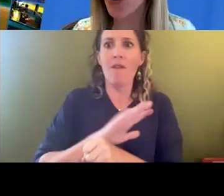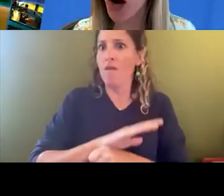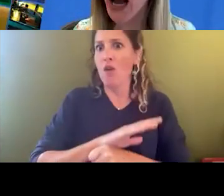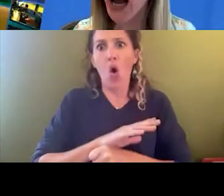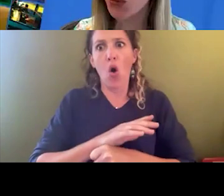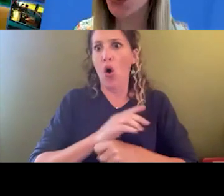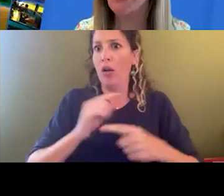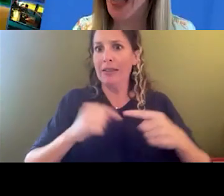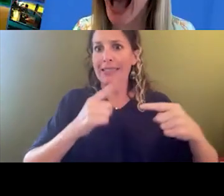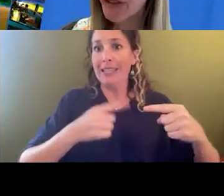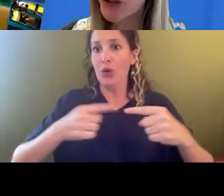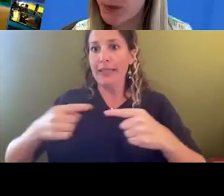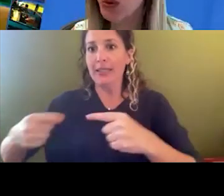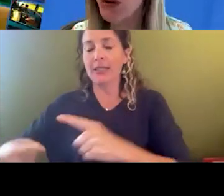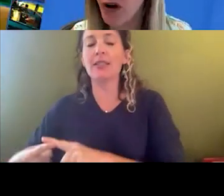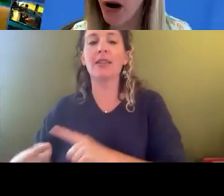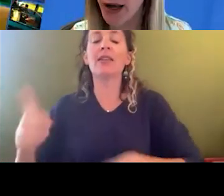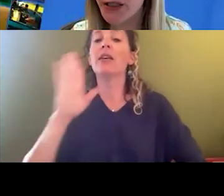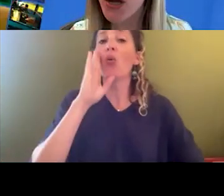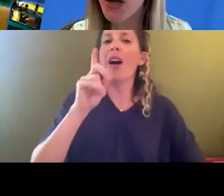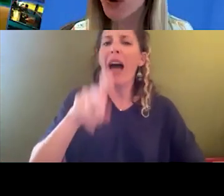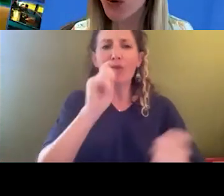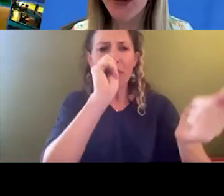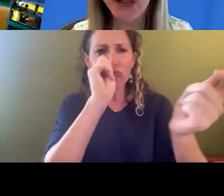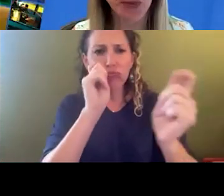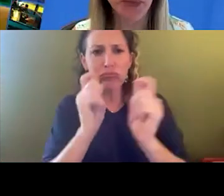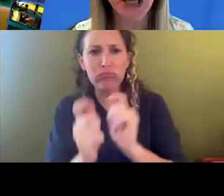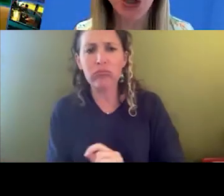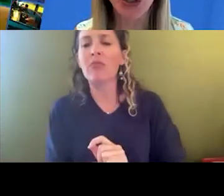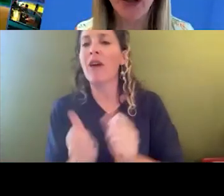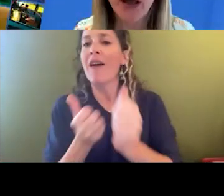are actually have to be revised per this implementation.